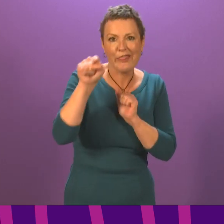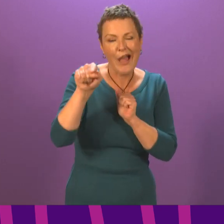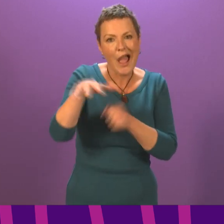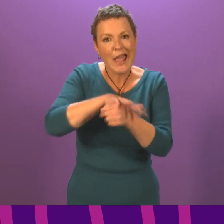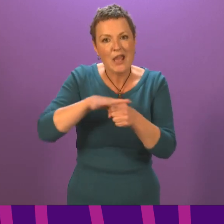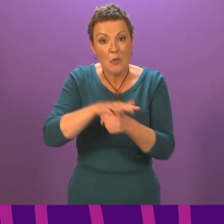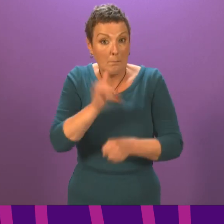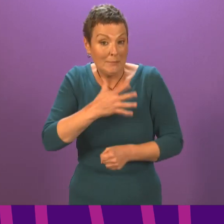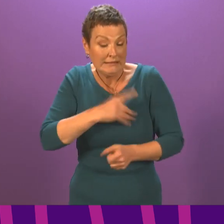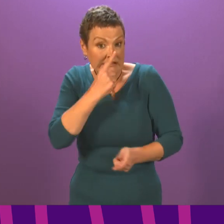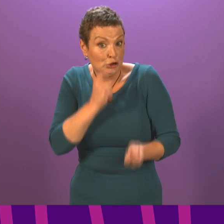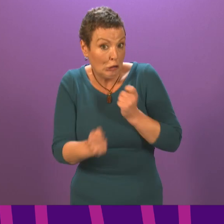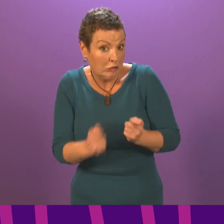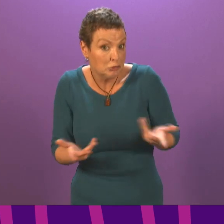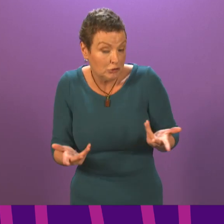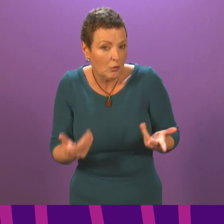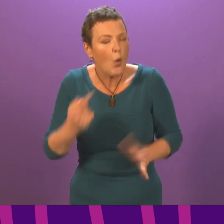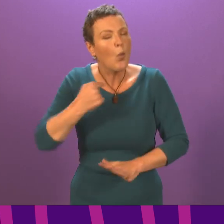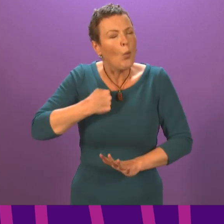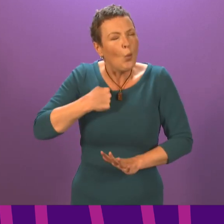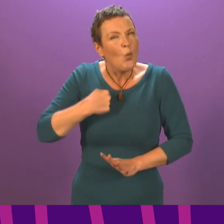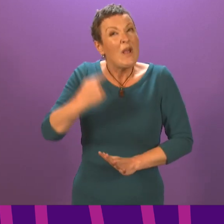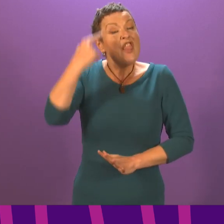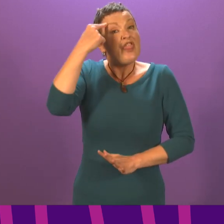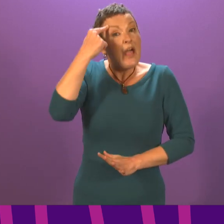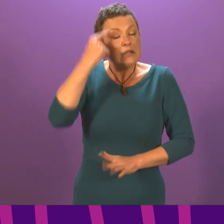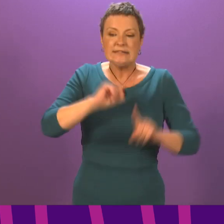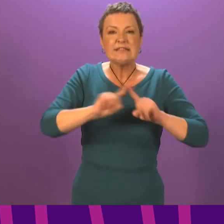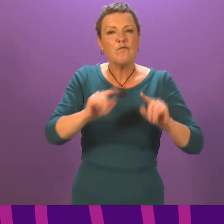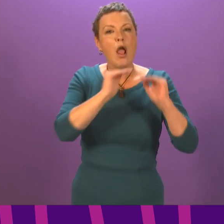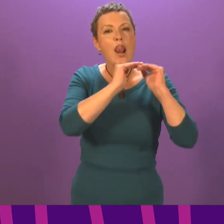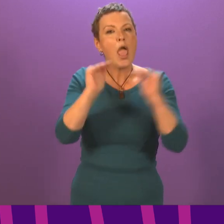in any way. Broadly speaking, we think that the levels approach has worked well. However, we know